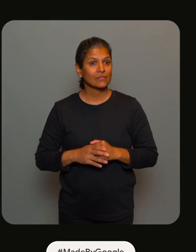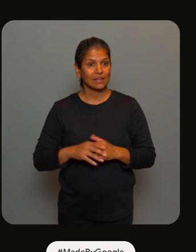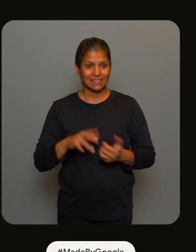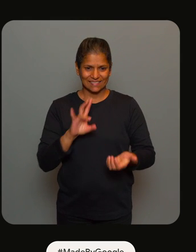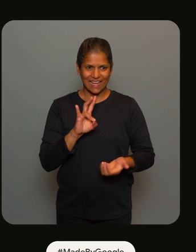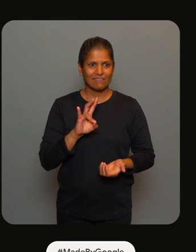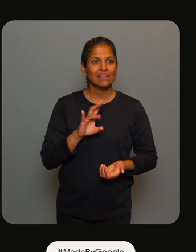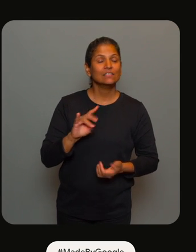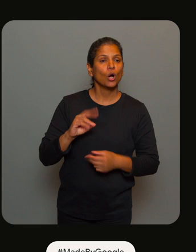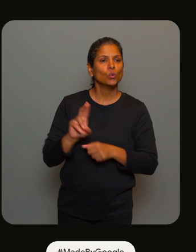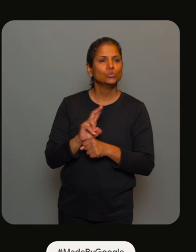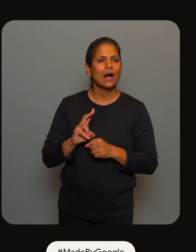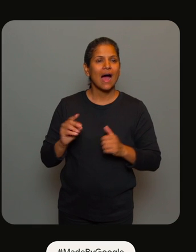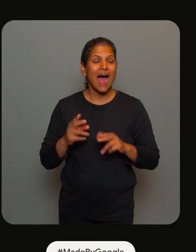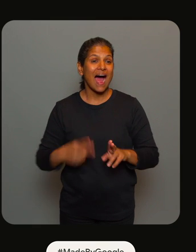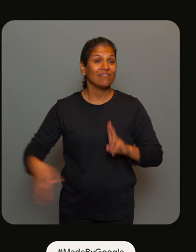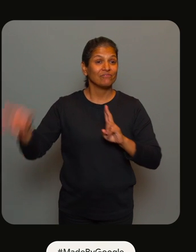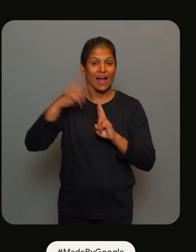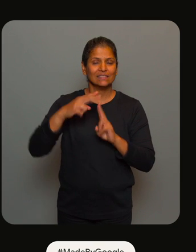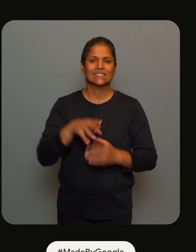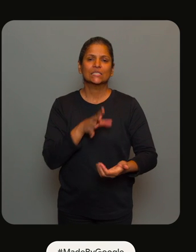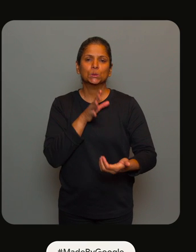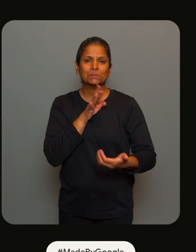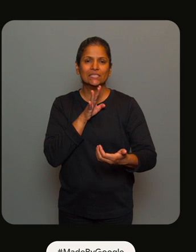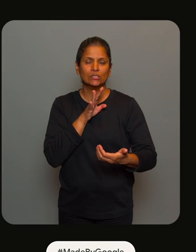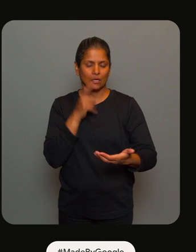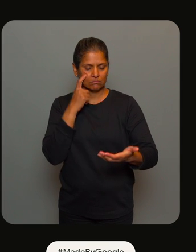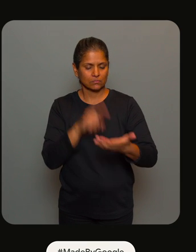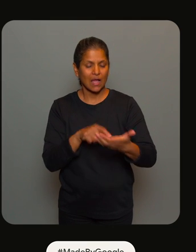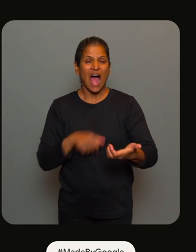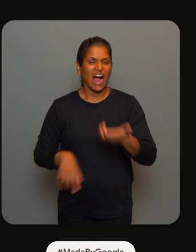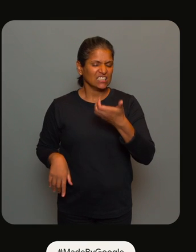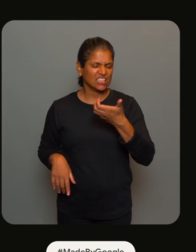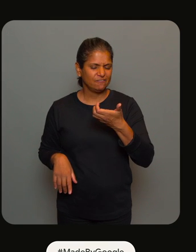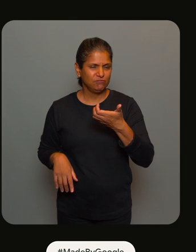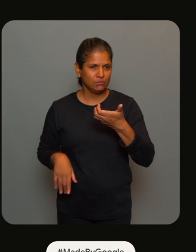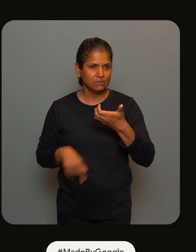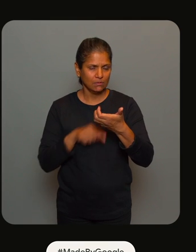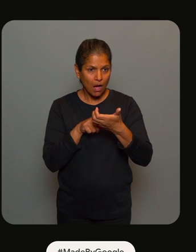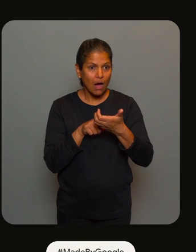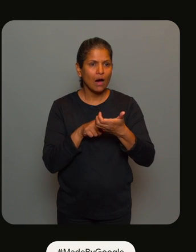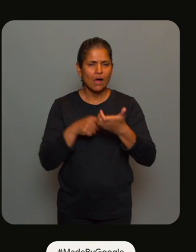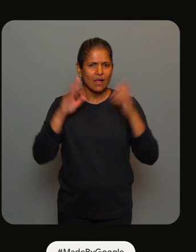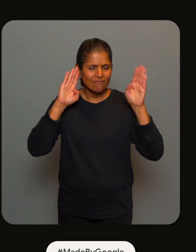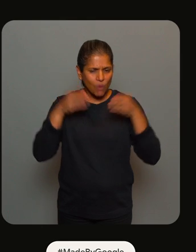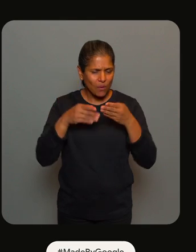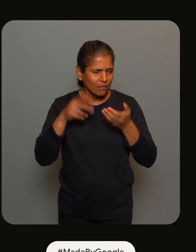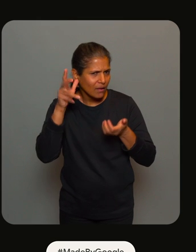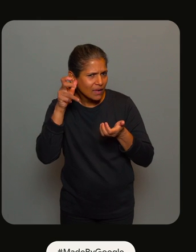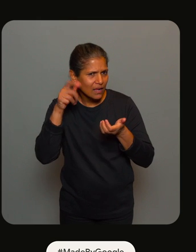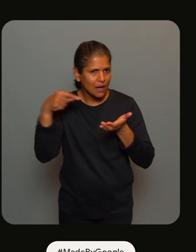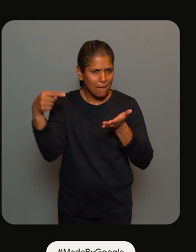recognition model to transcribe your audio messages right in the Messages app, so you can quickly skim them.